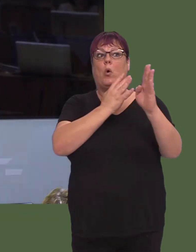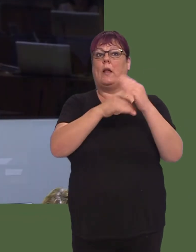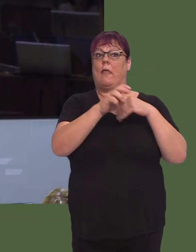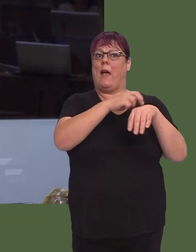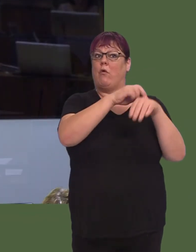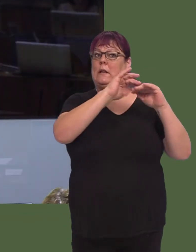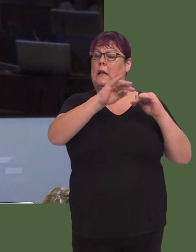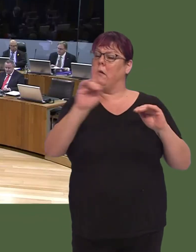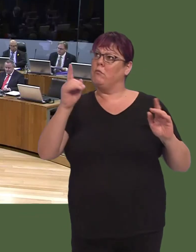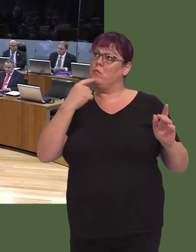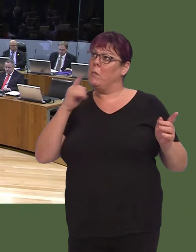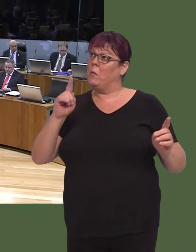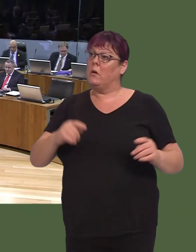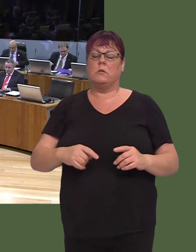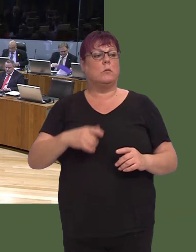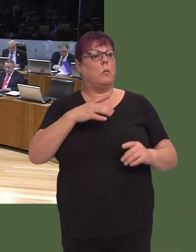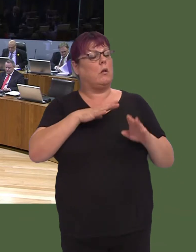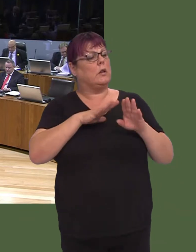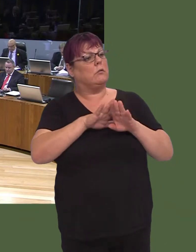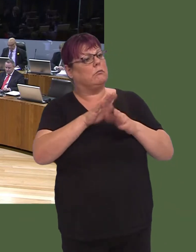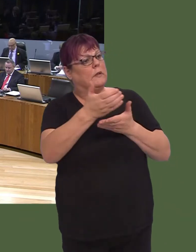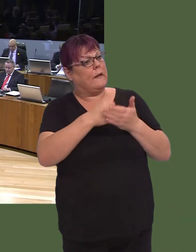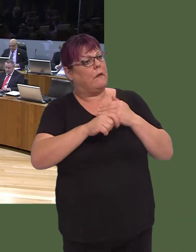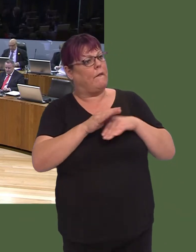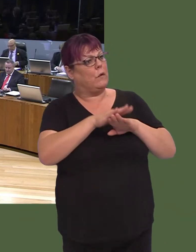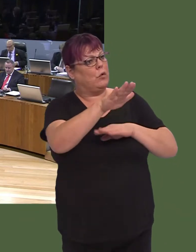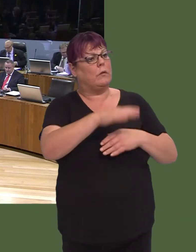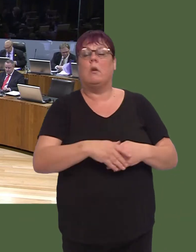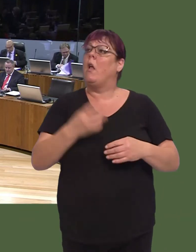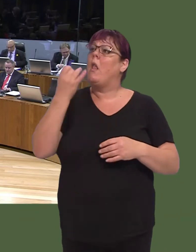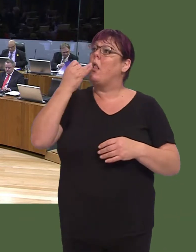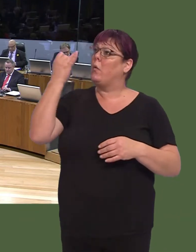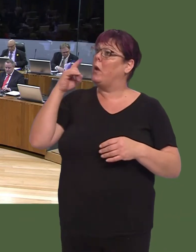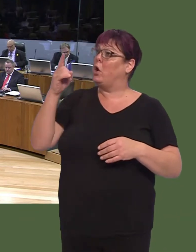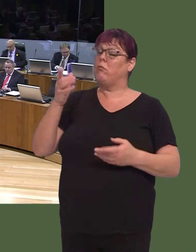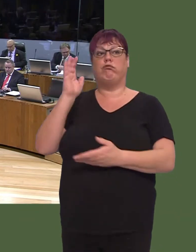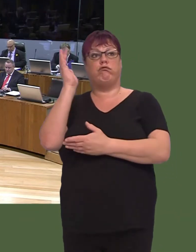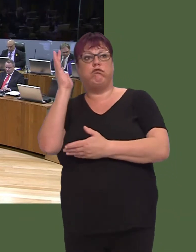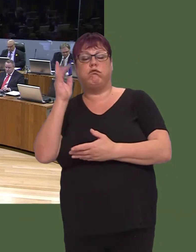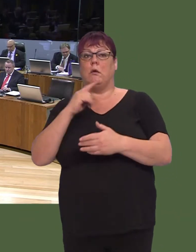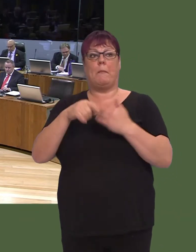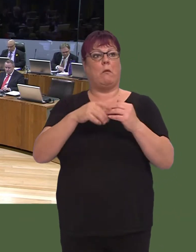OAQ52750 Carwyn Jones AM: Our assessment is set out in 'Securing Walesí Future'. Mark Reckless AM: First Minister, you spoke eloquently last week about the importance